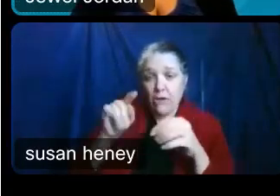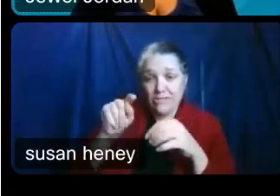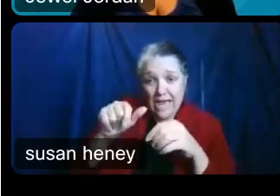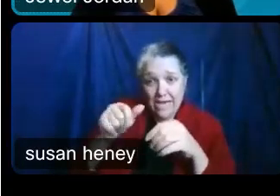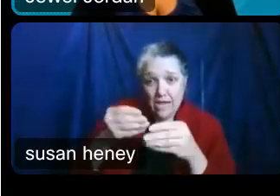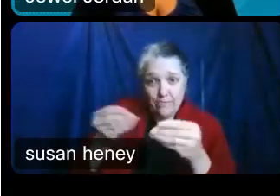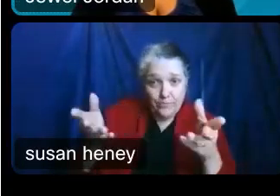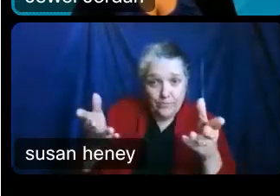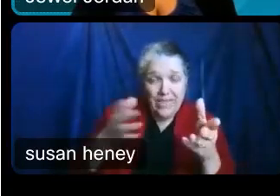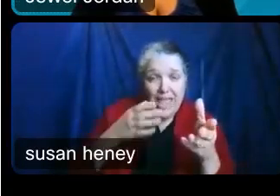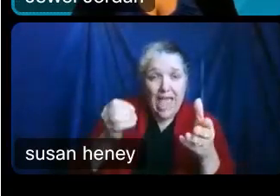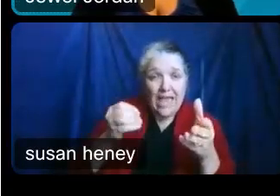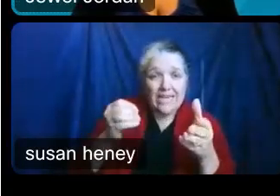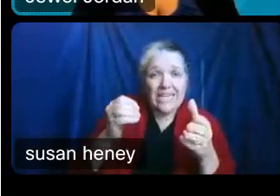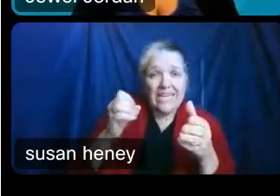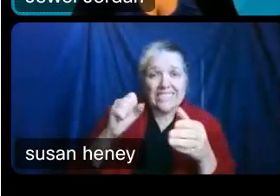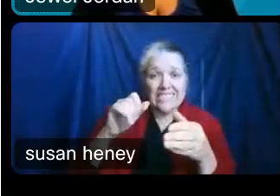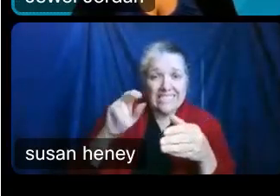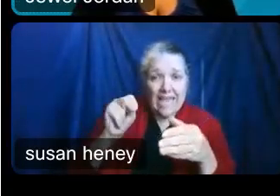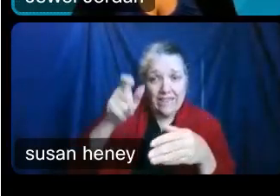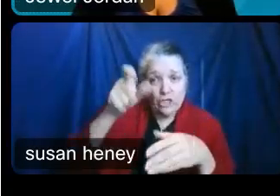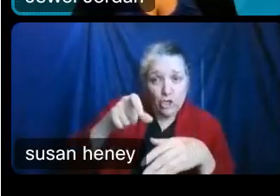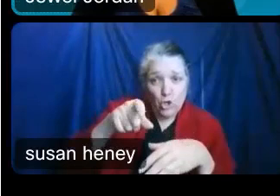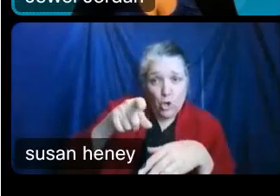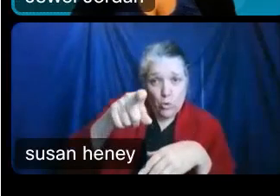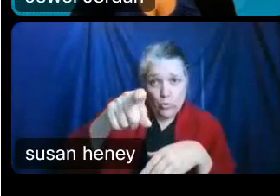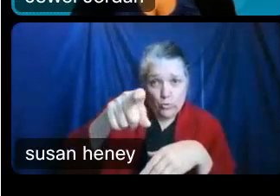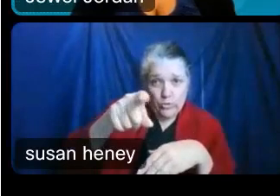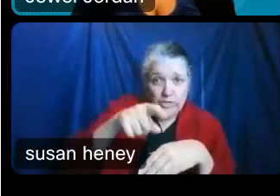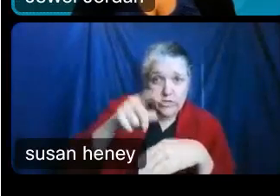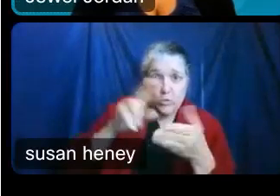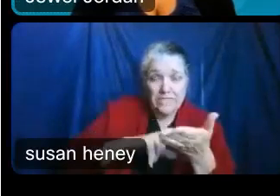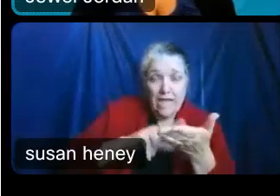also scan the QR code on the screen to visit census.gov to sign up for email alerts about